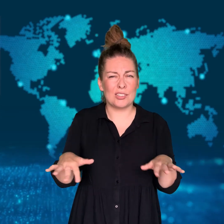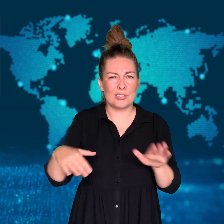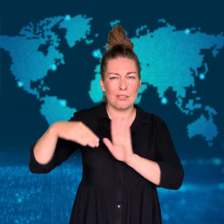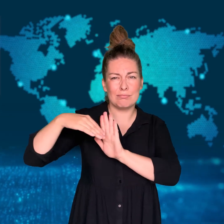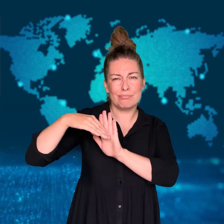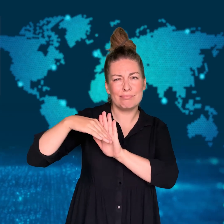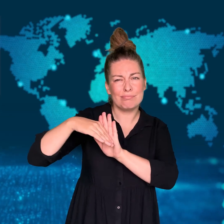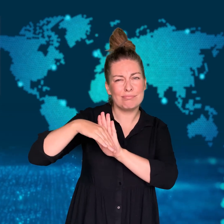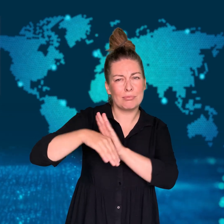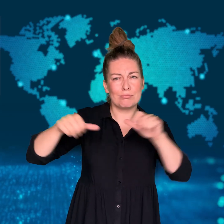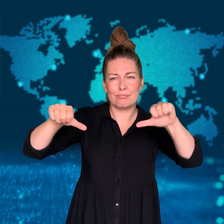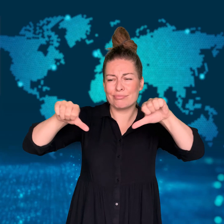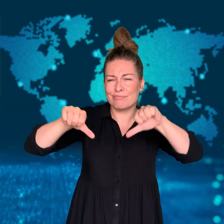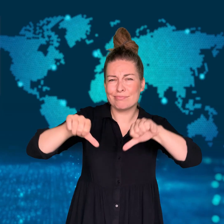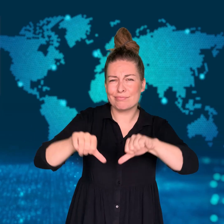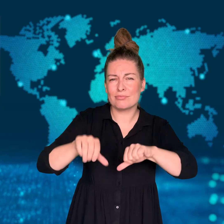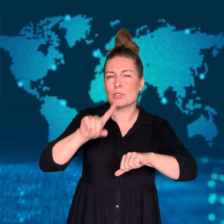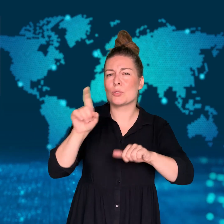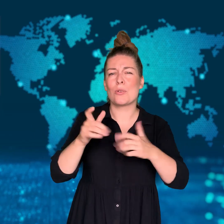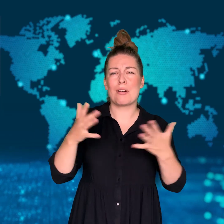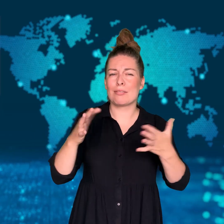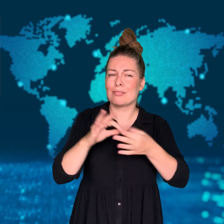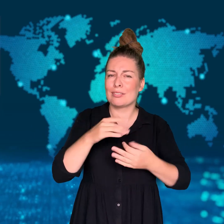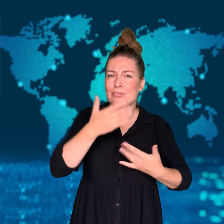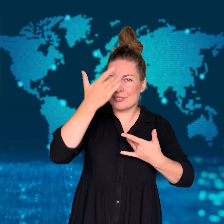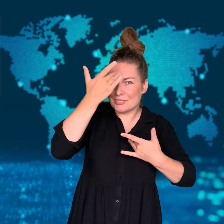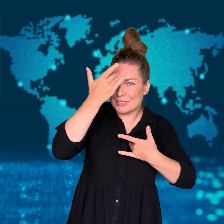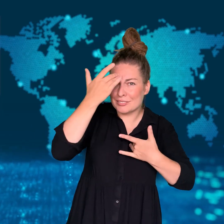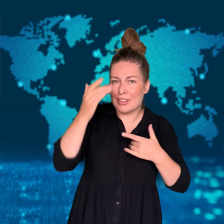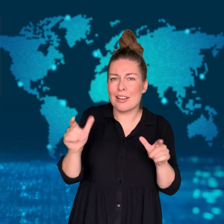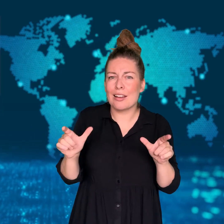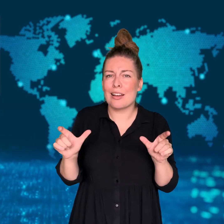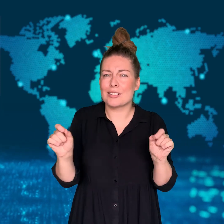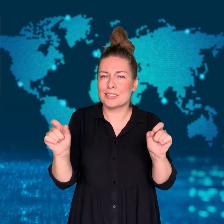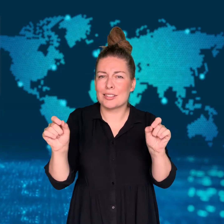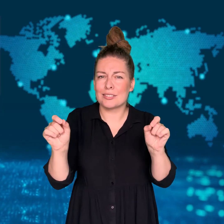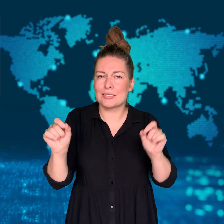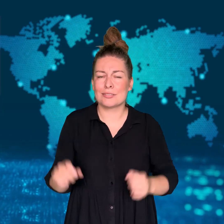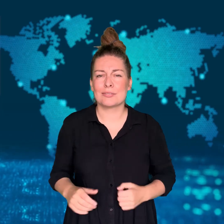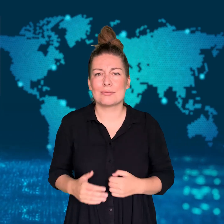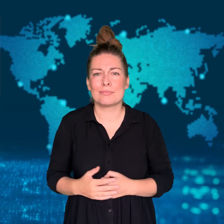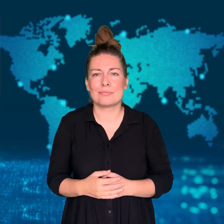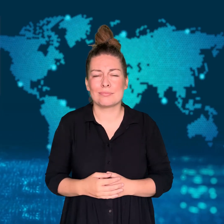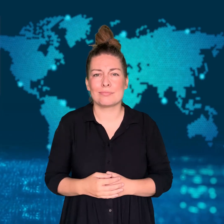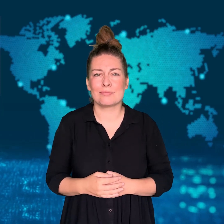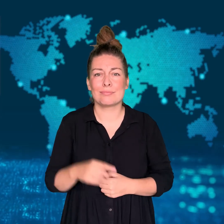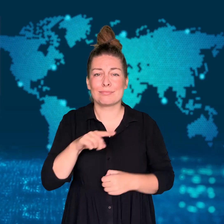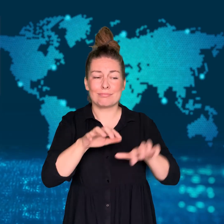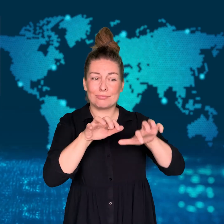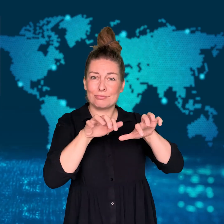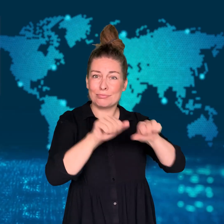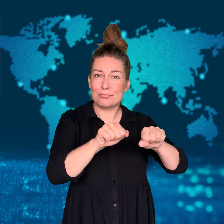because of the cancer.